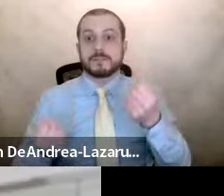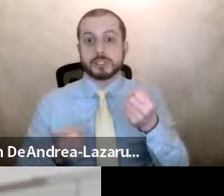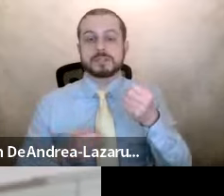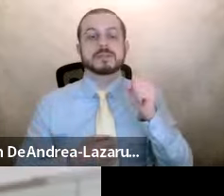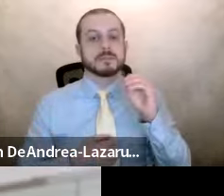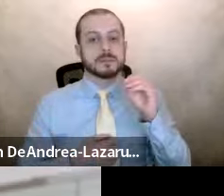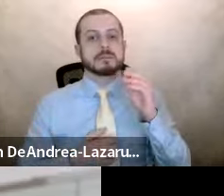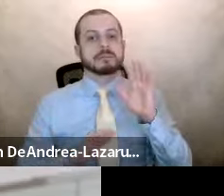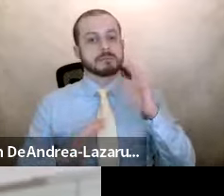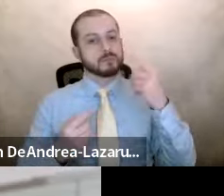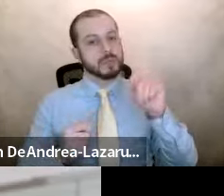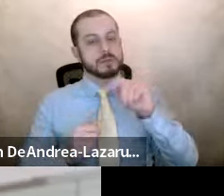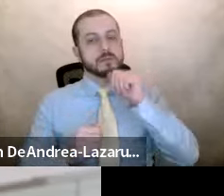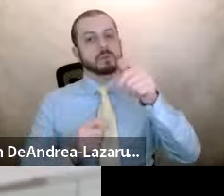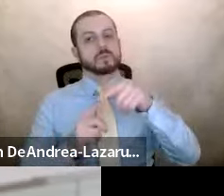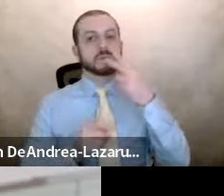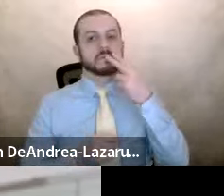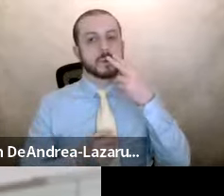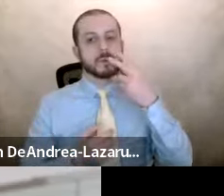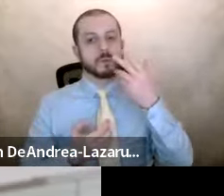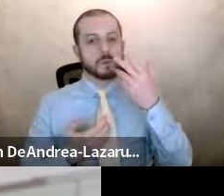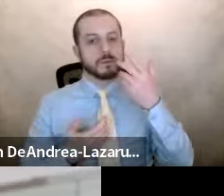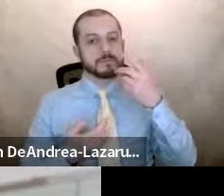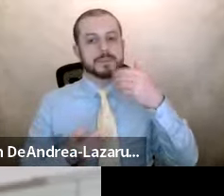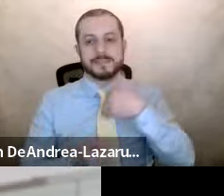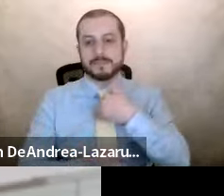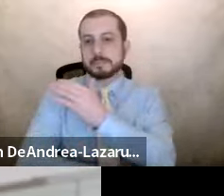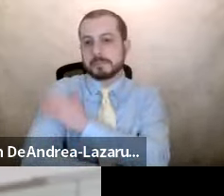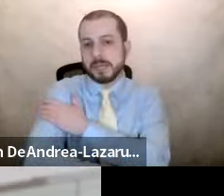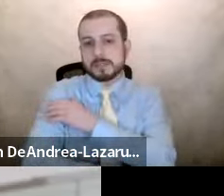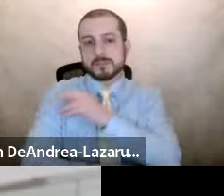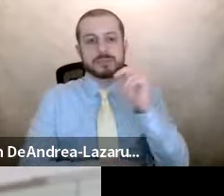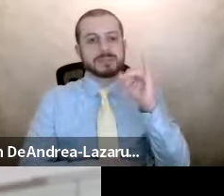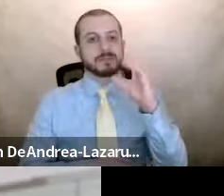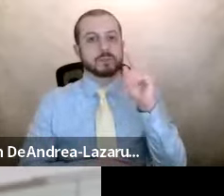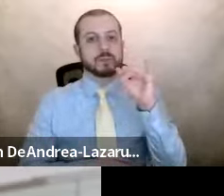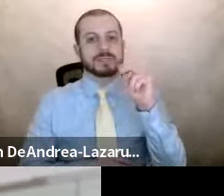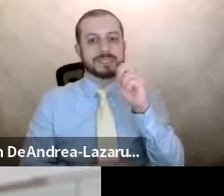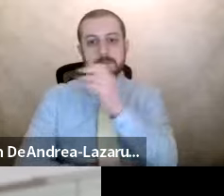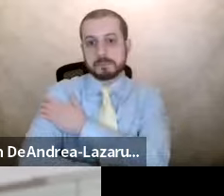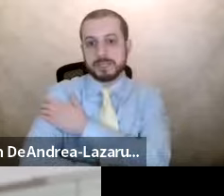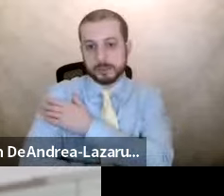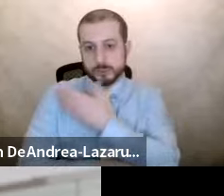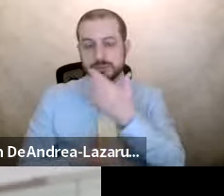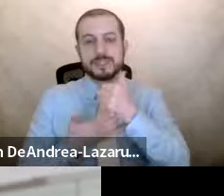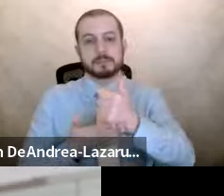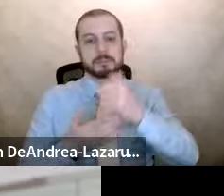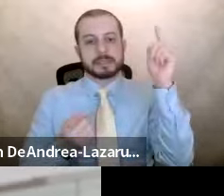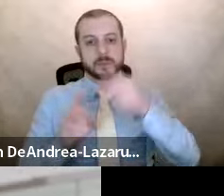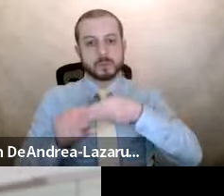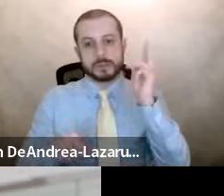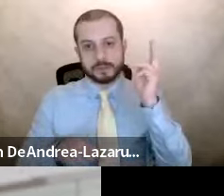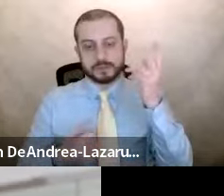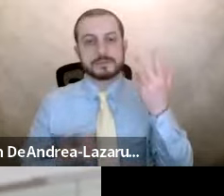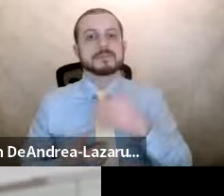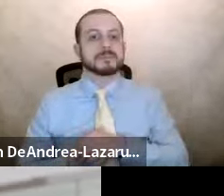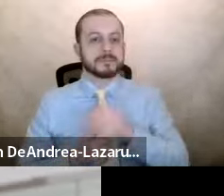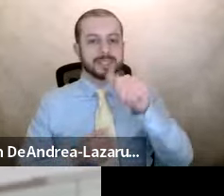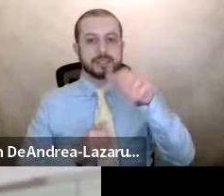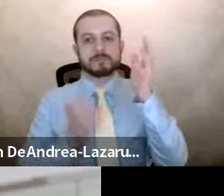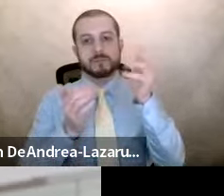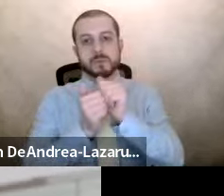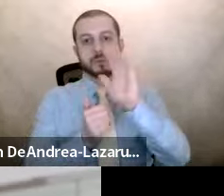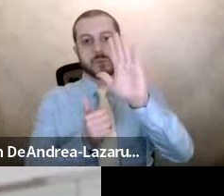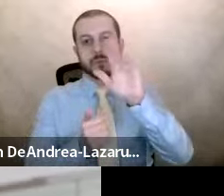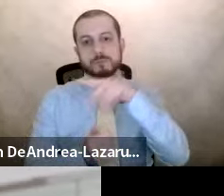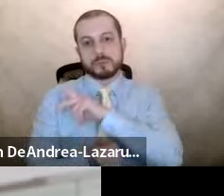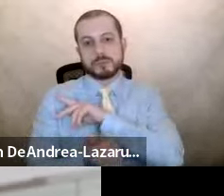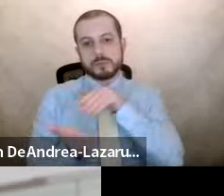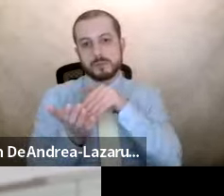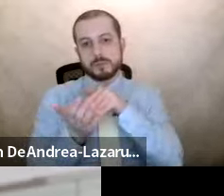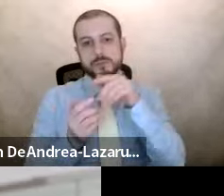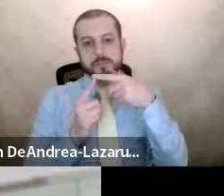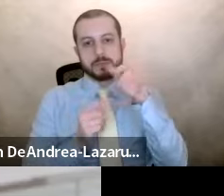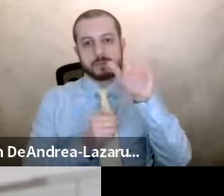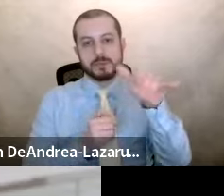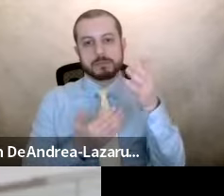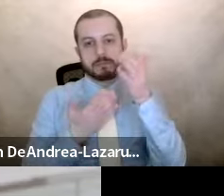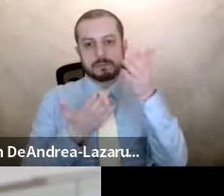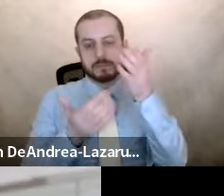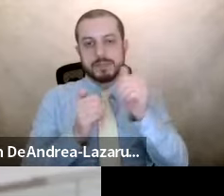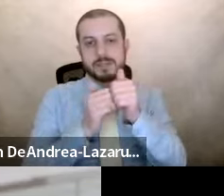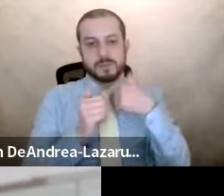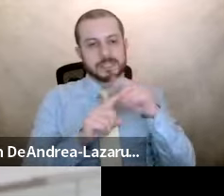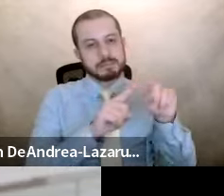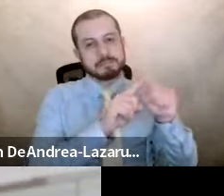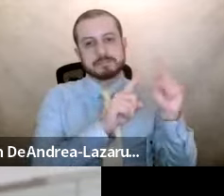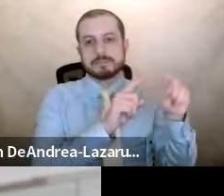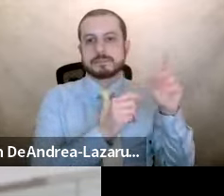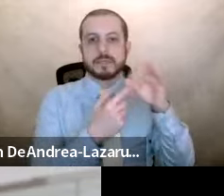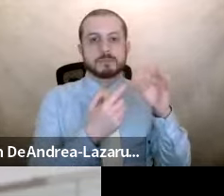Their brain's ability to heal is massively slowed down based on the fact that their brain and body is that of a smoker and has been impacted by cigarettes.